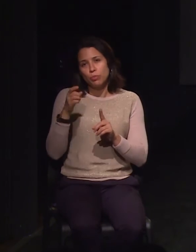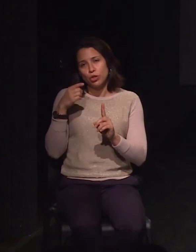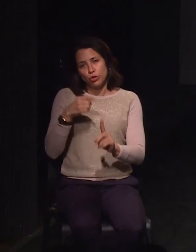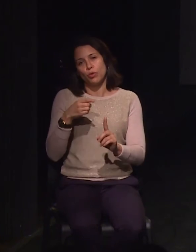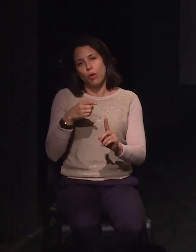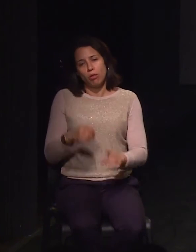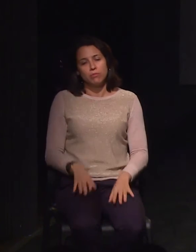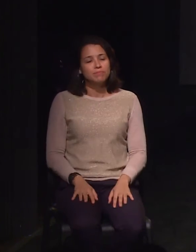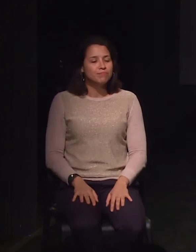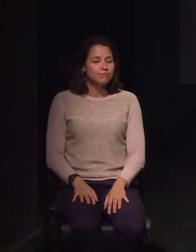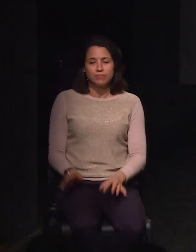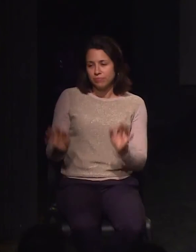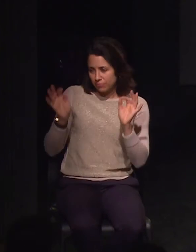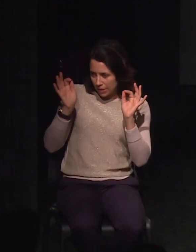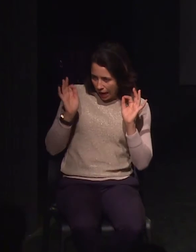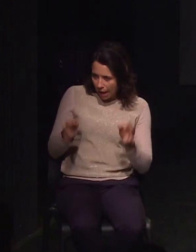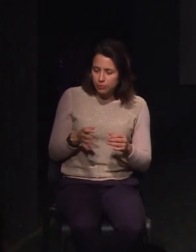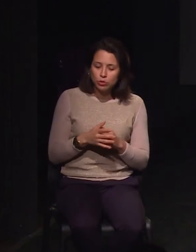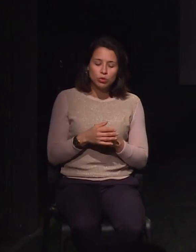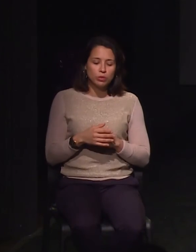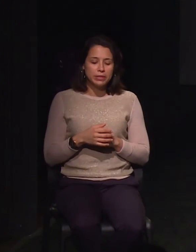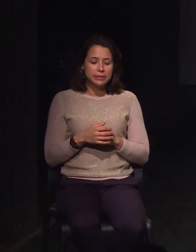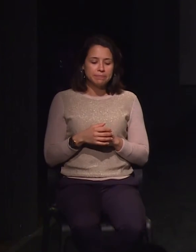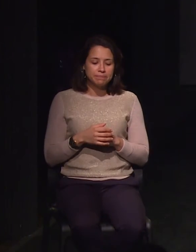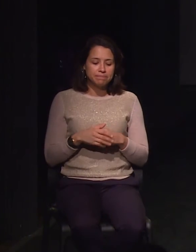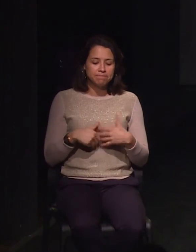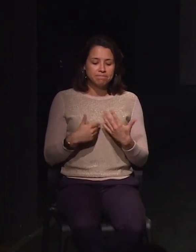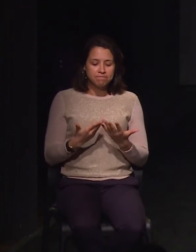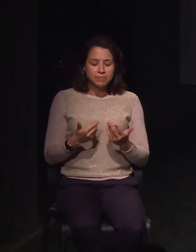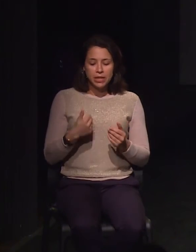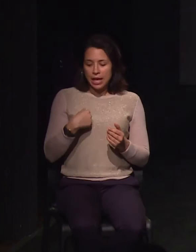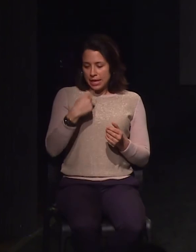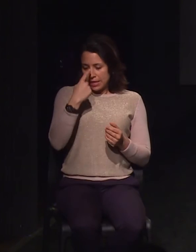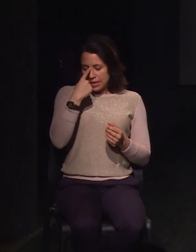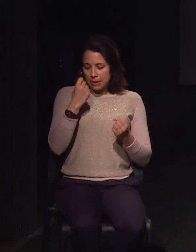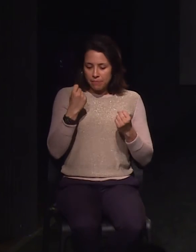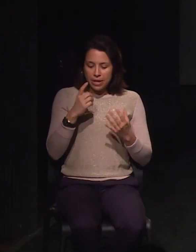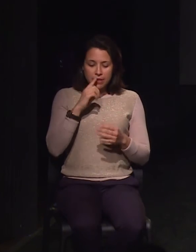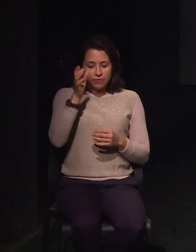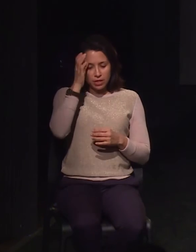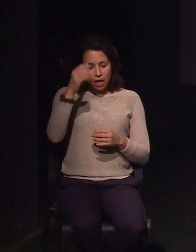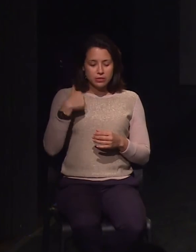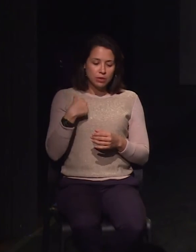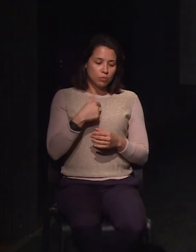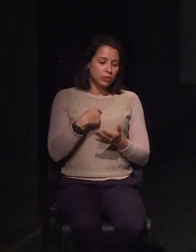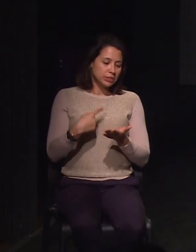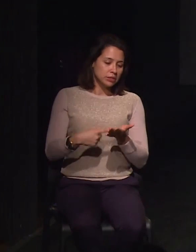I think entrepreneurial, I think a lot of the concepts we’re talking about here relate.